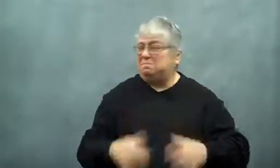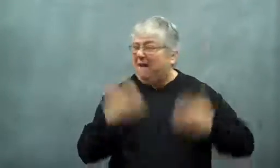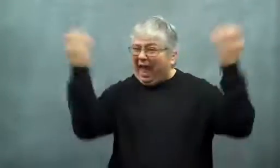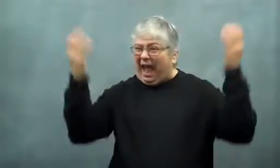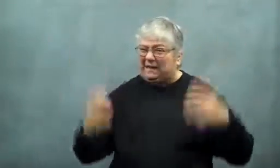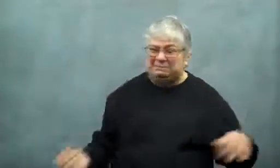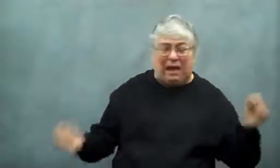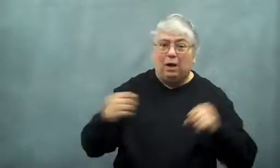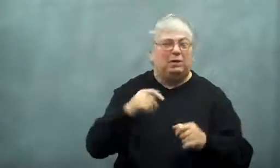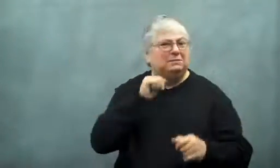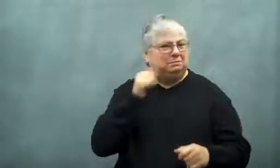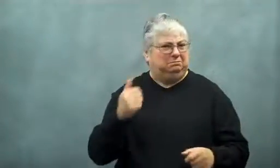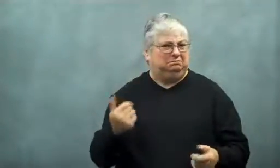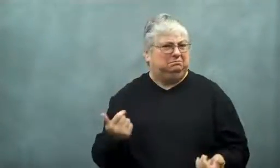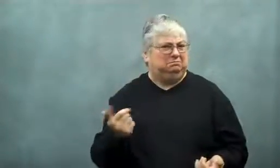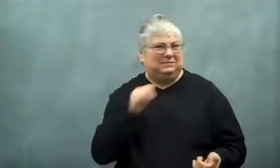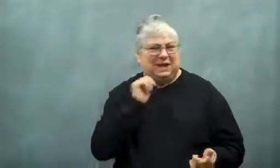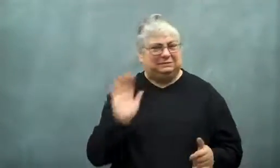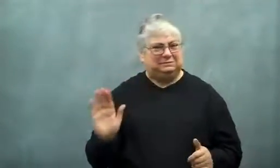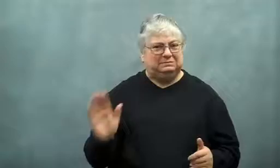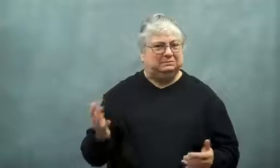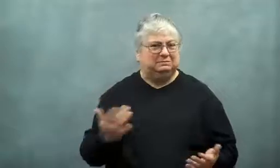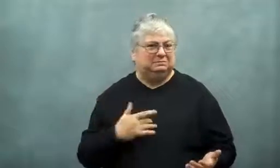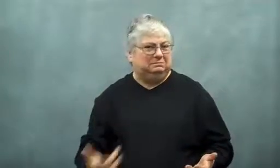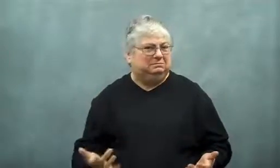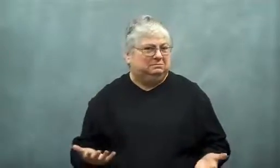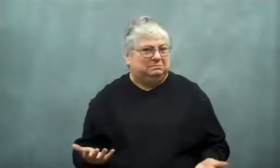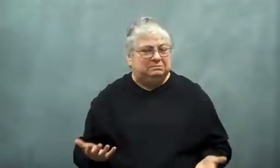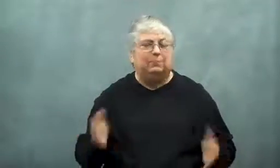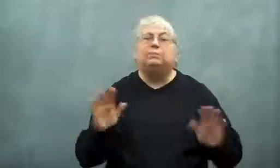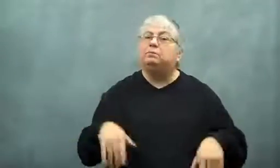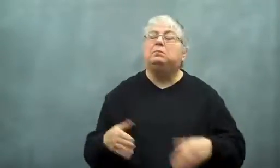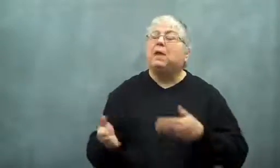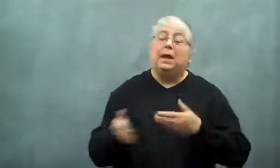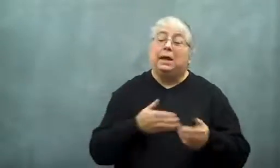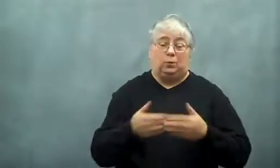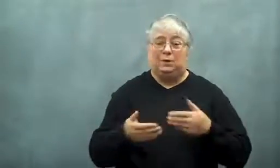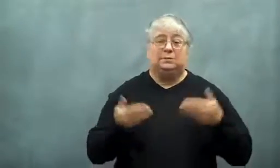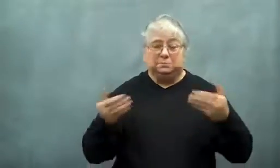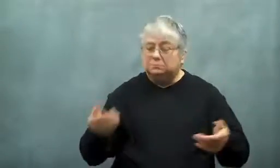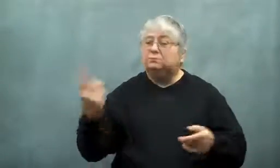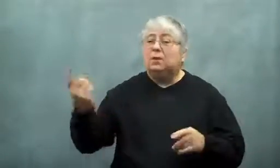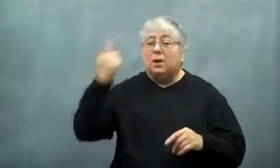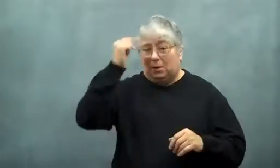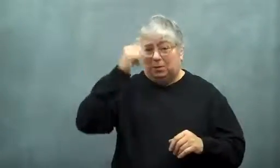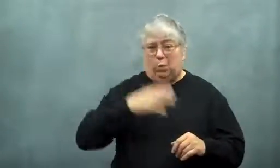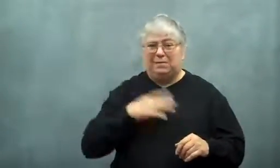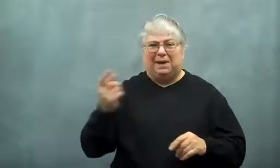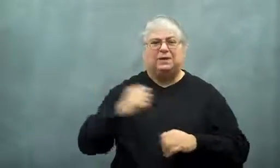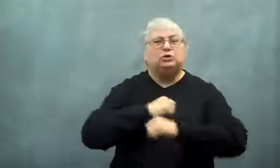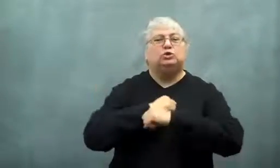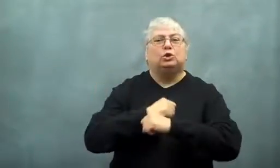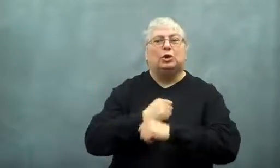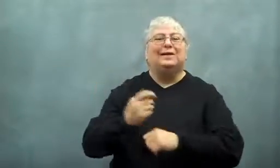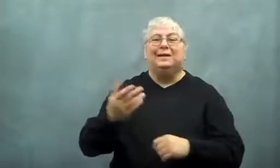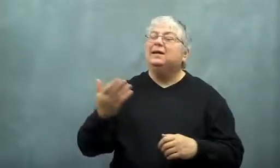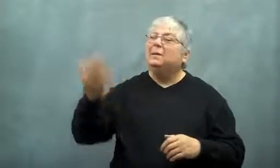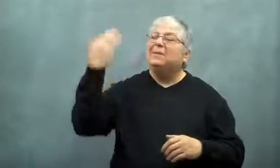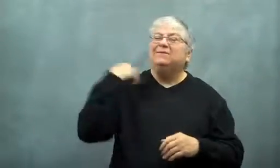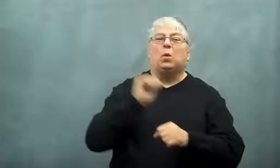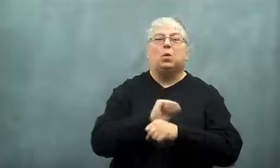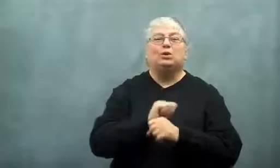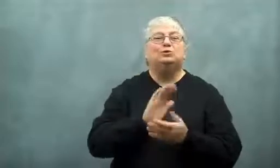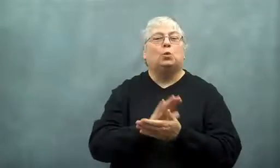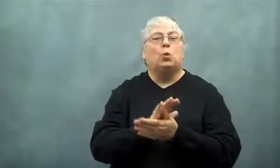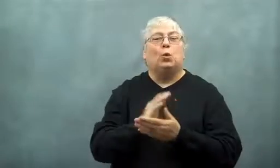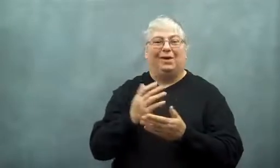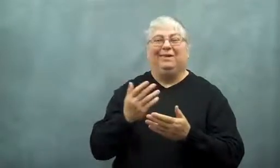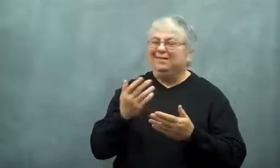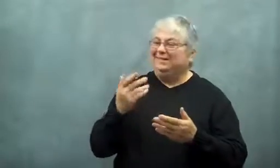but they're not generally violent.